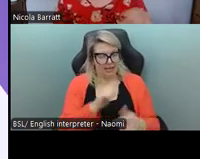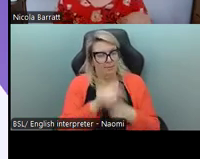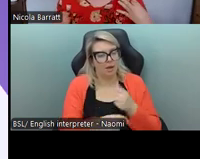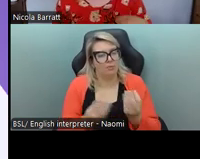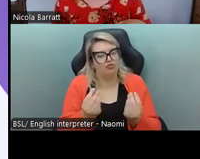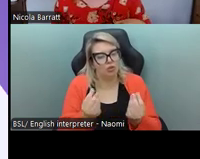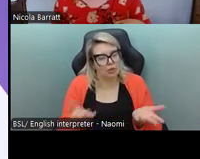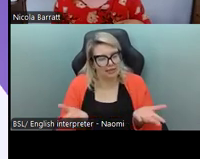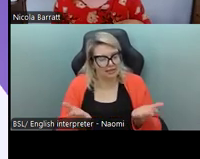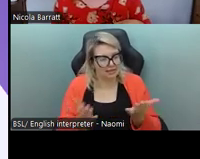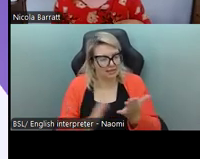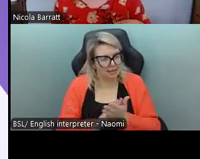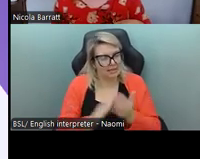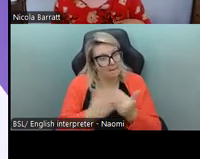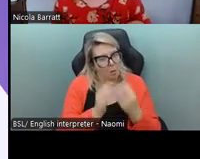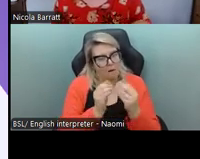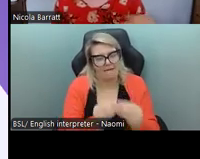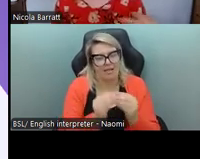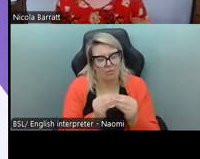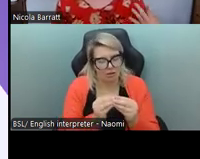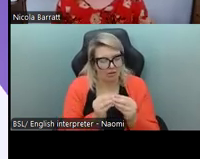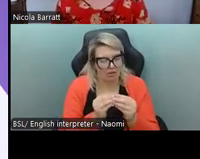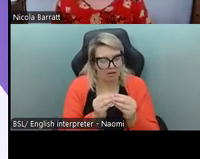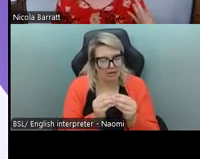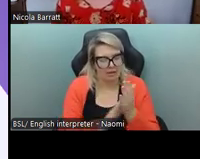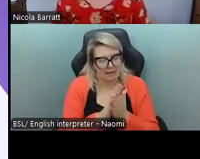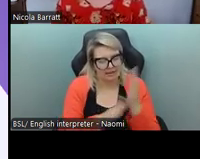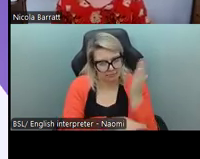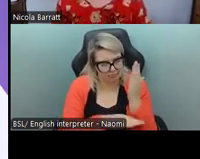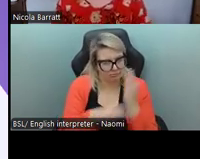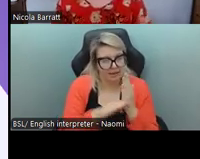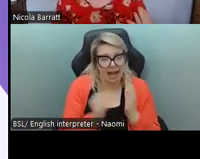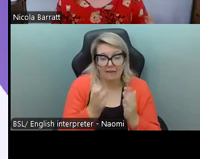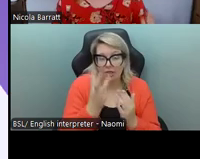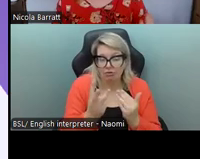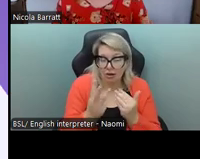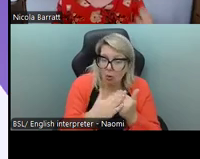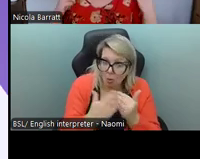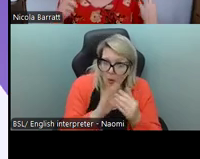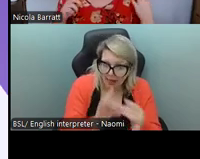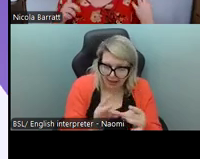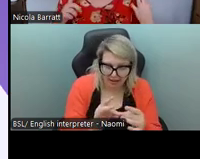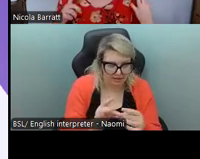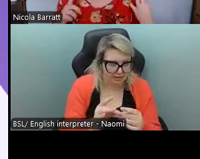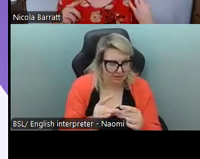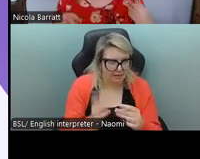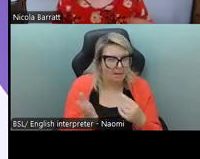that's more valuable to the audience. Therefore, posts with three or more links do better than posts with just one link.